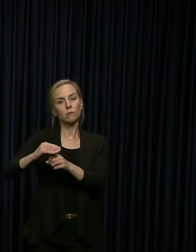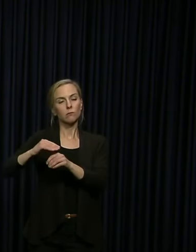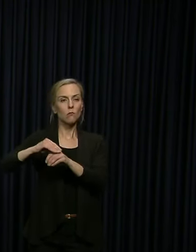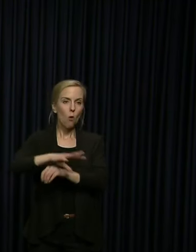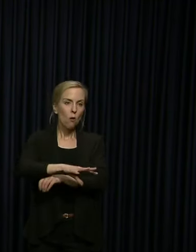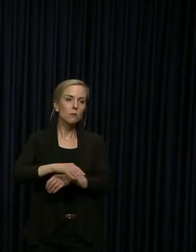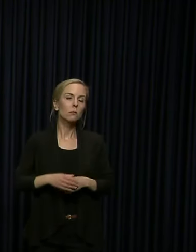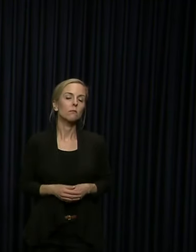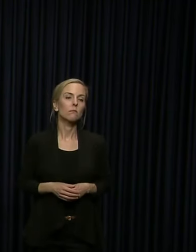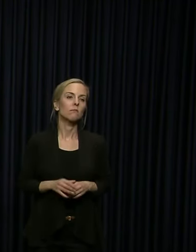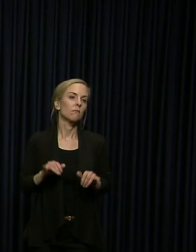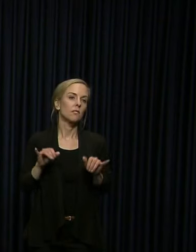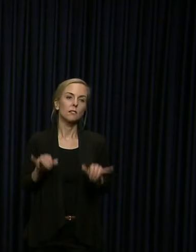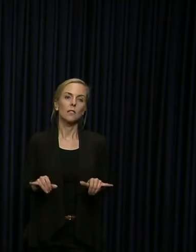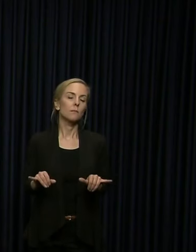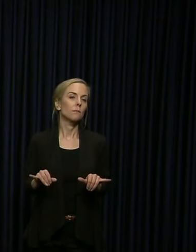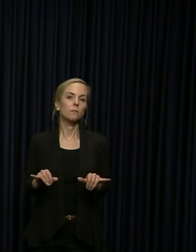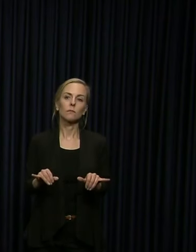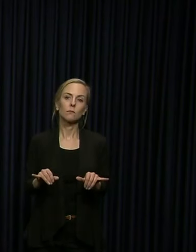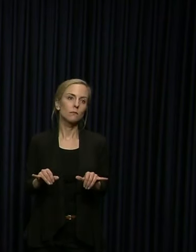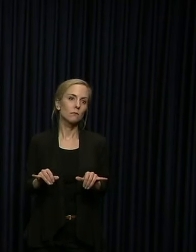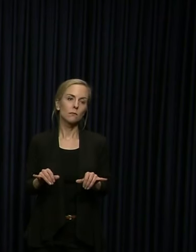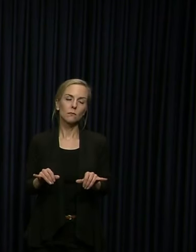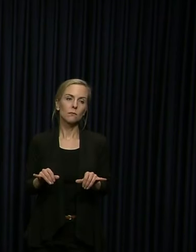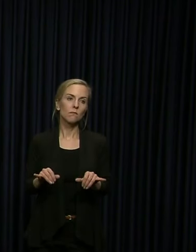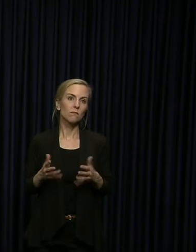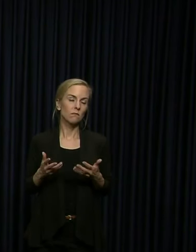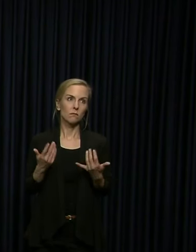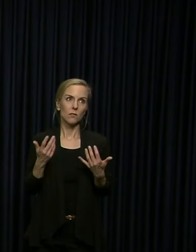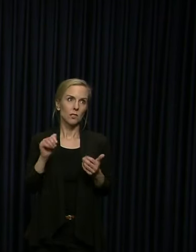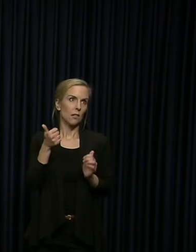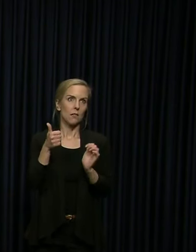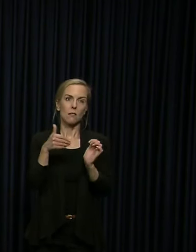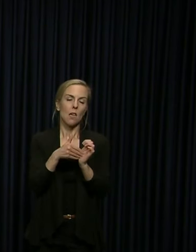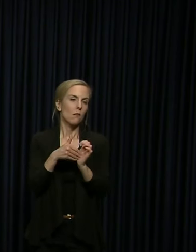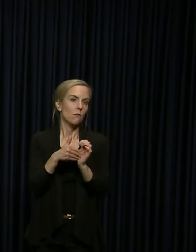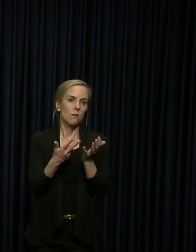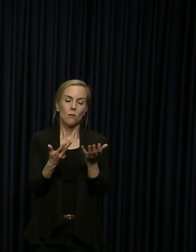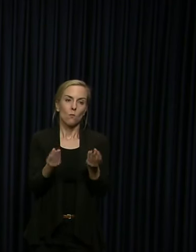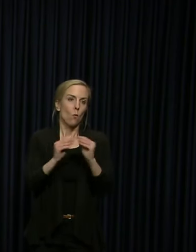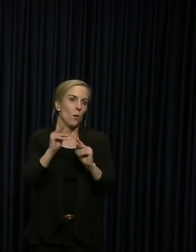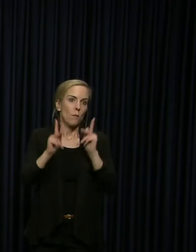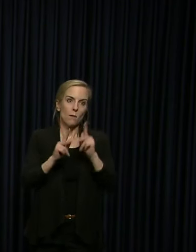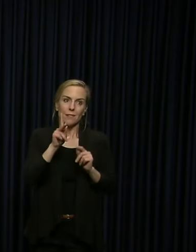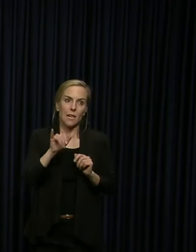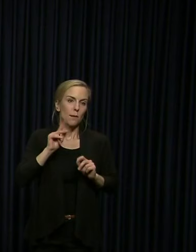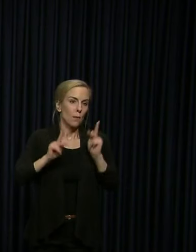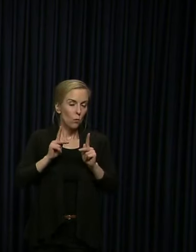NEED YOU TO KEEP ANSWERING IT.